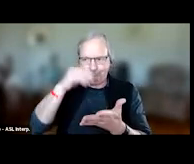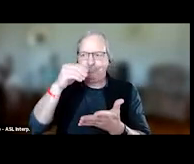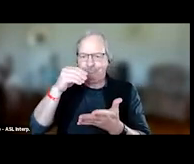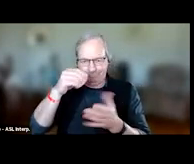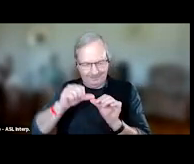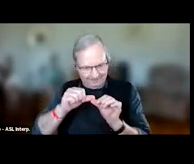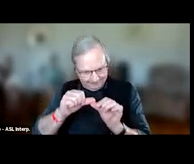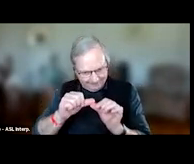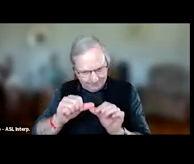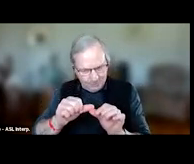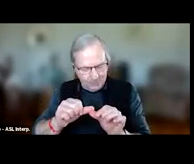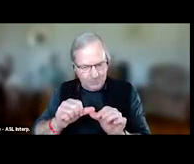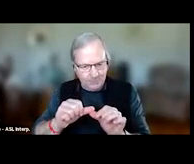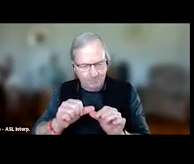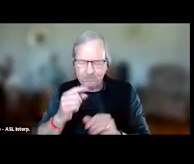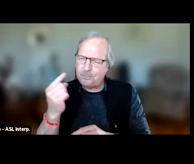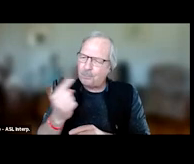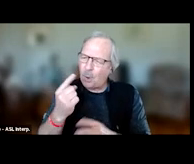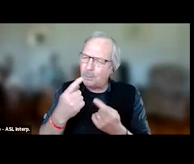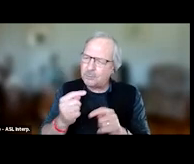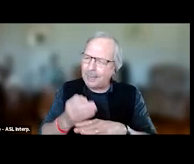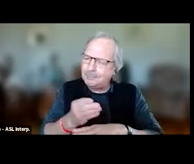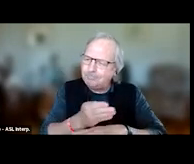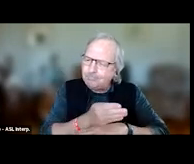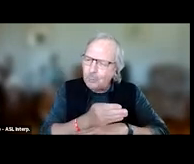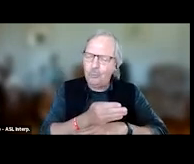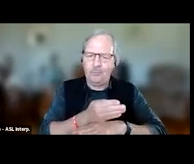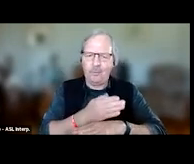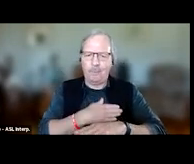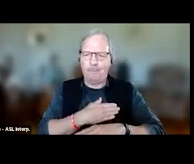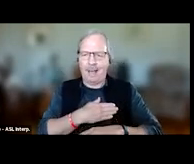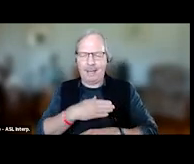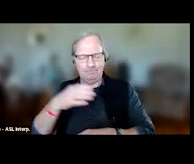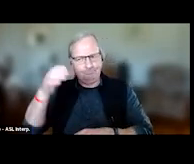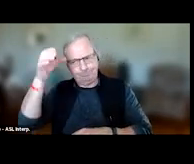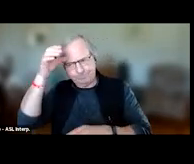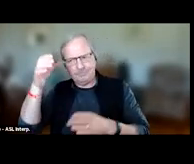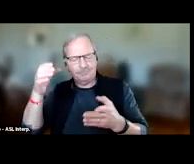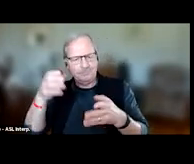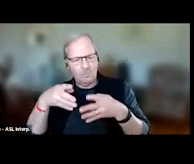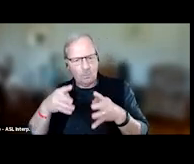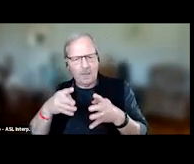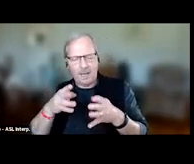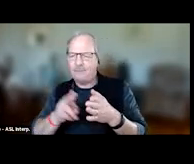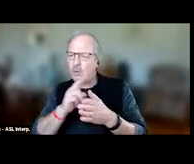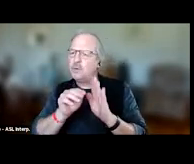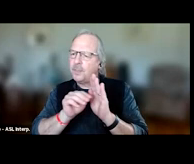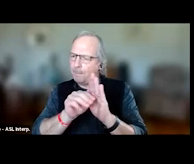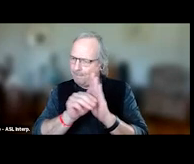to always try to improve my knowledge and just the ways that I use the model to help people get benefits.